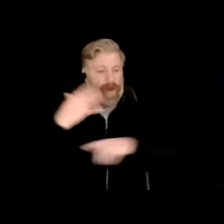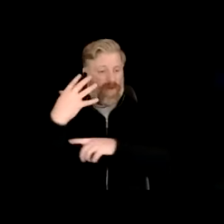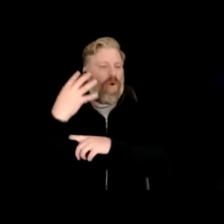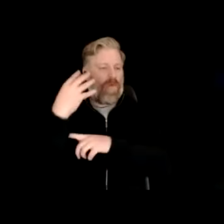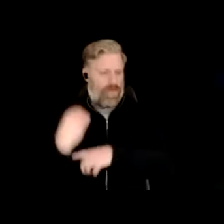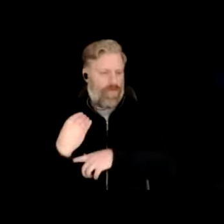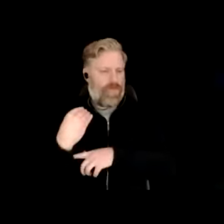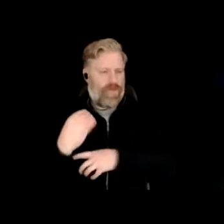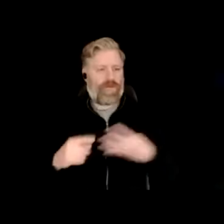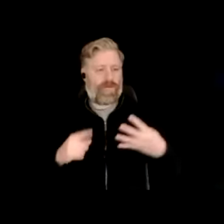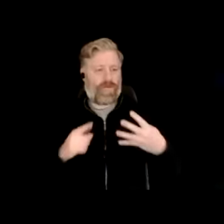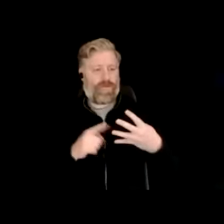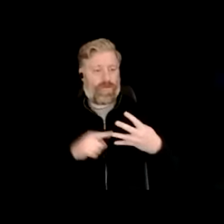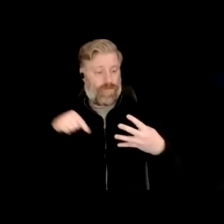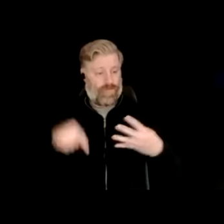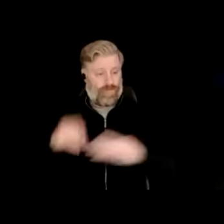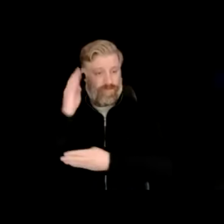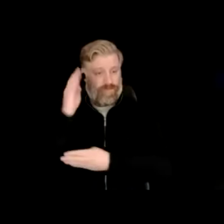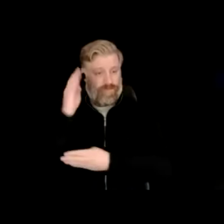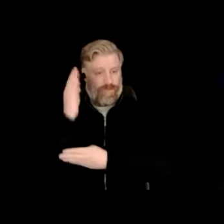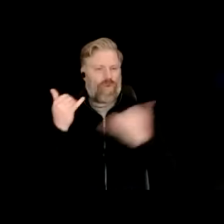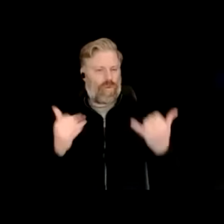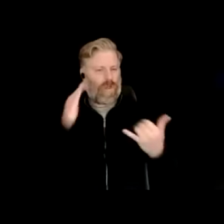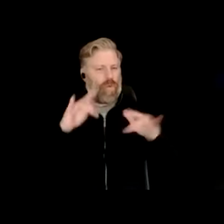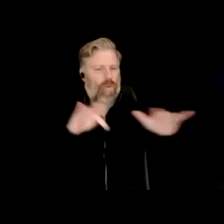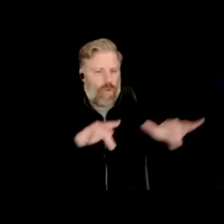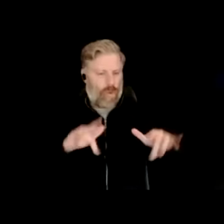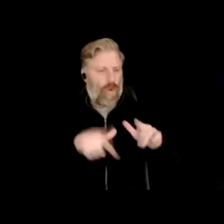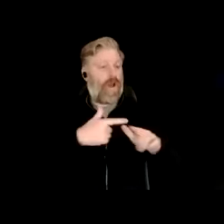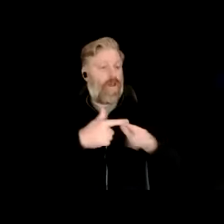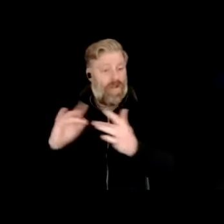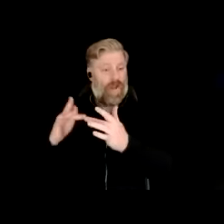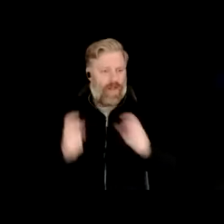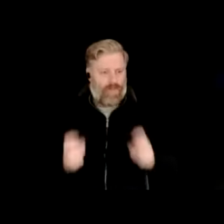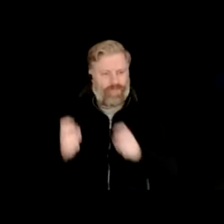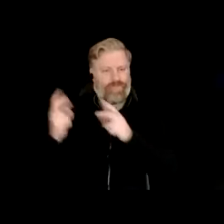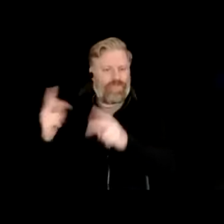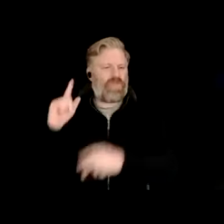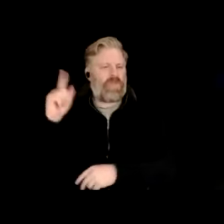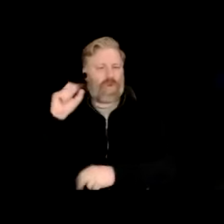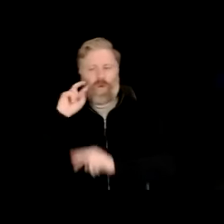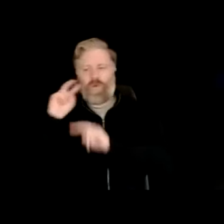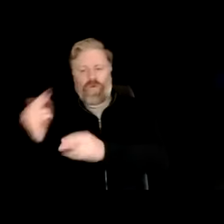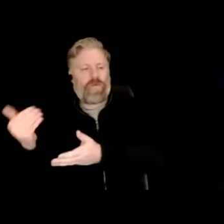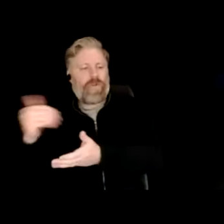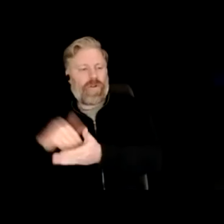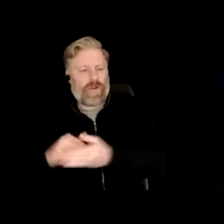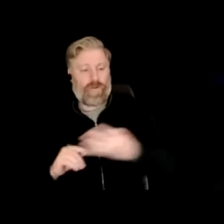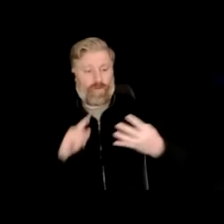and shared online for your reference. And lastly, you can turn on or off live automated captioning